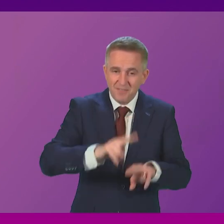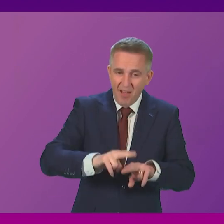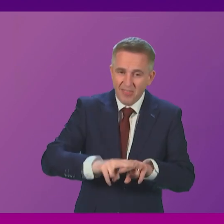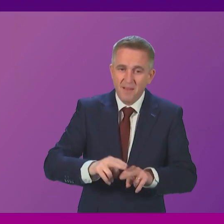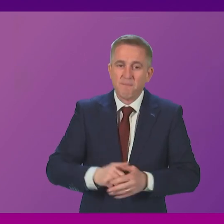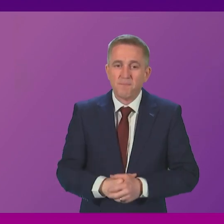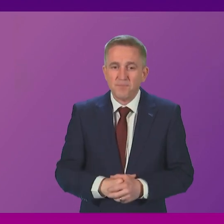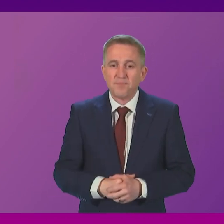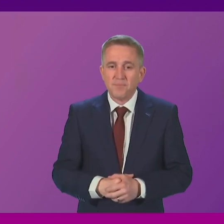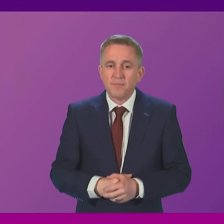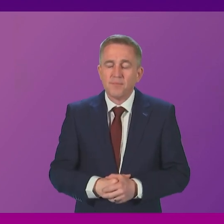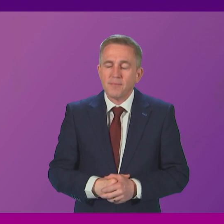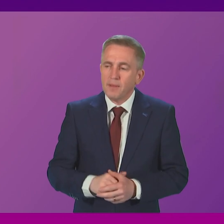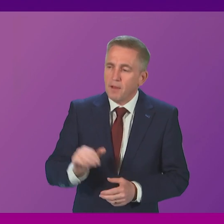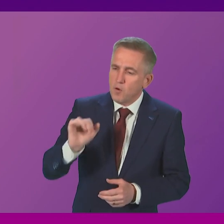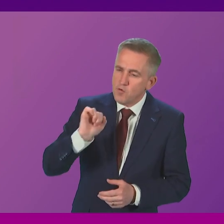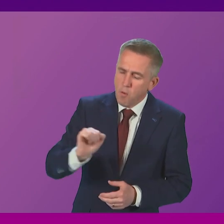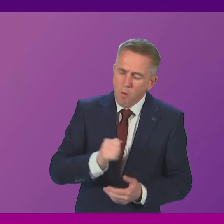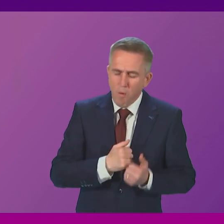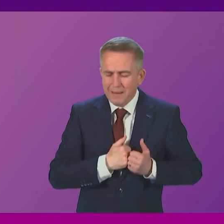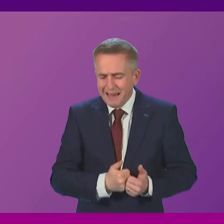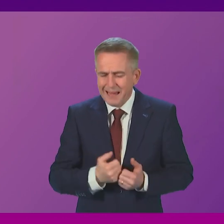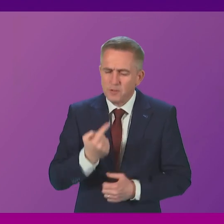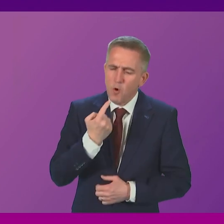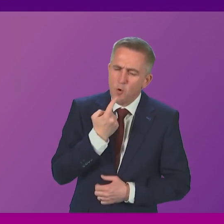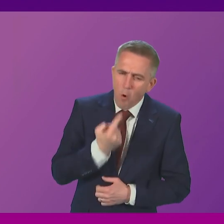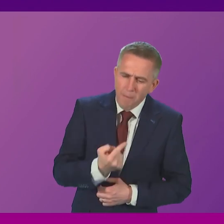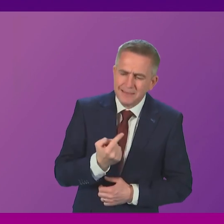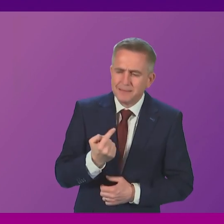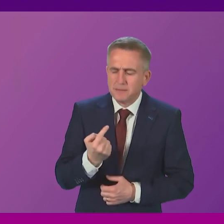The generosity of the comments that have been made matches the spirit of the remarks that